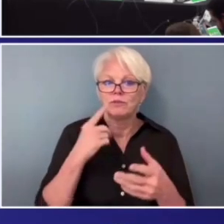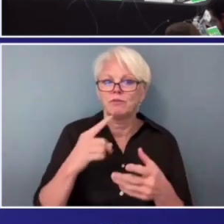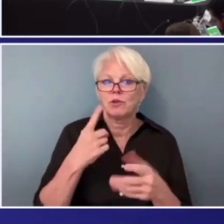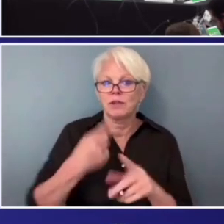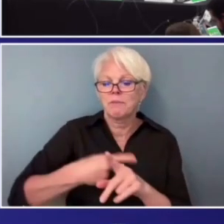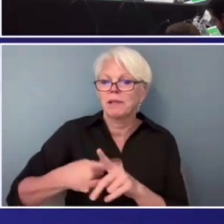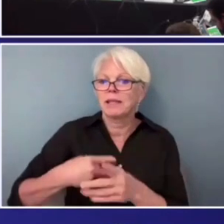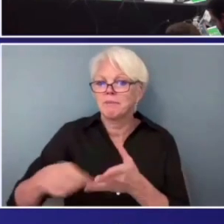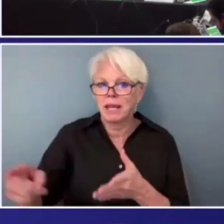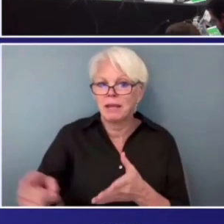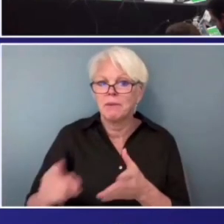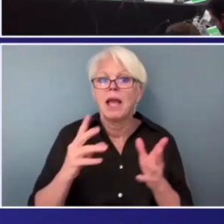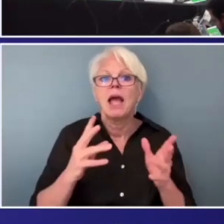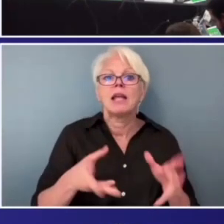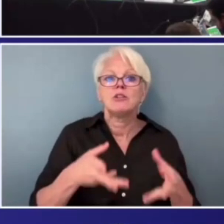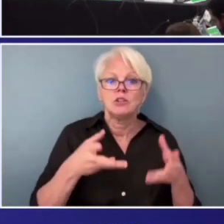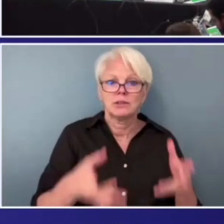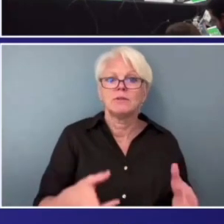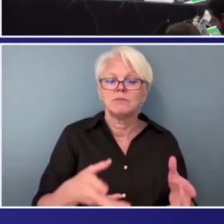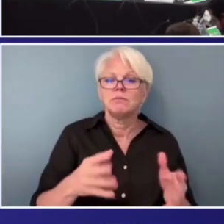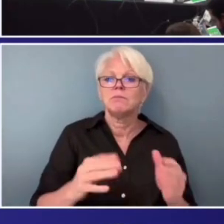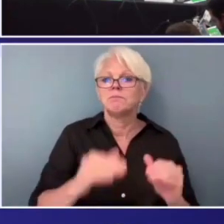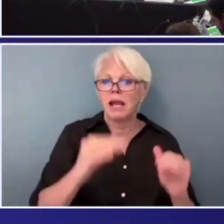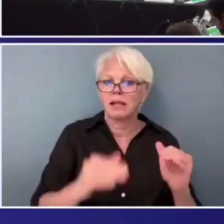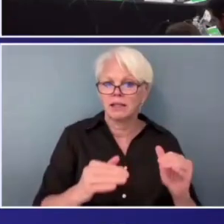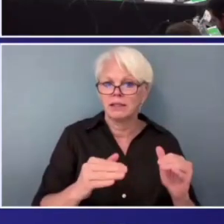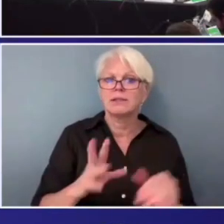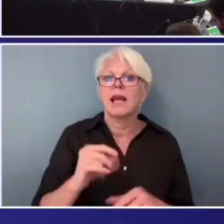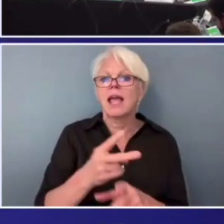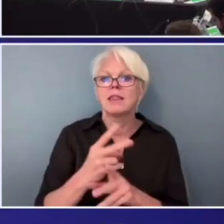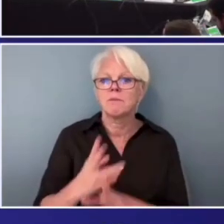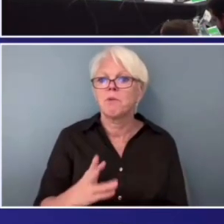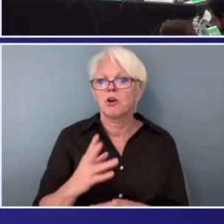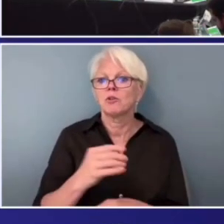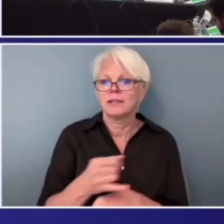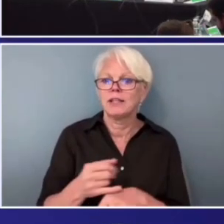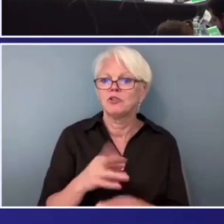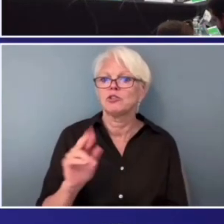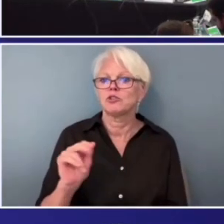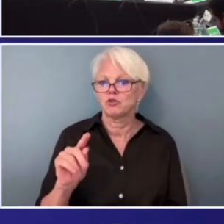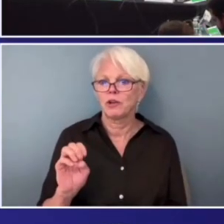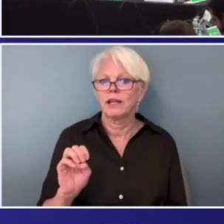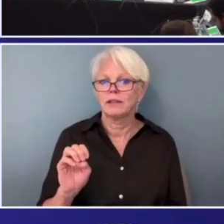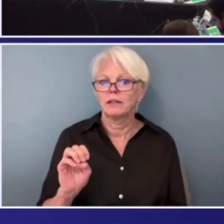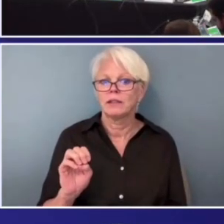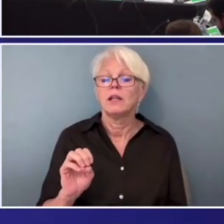principal balance on all the loans being repaid and the borrower's interest rate. Okay, we can stop here for questions.